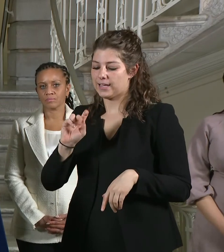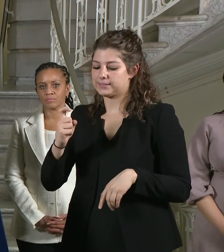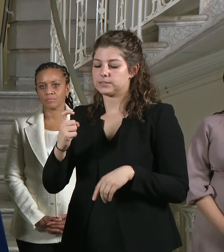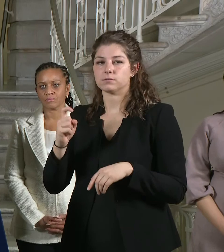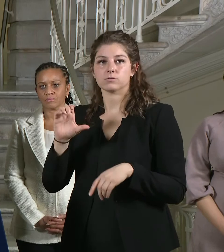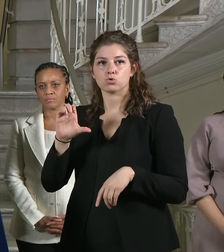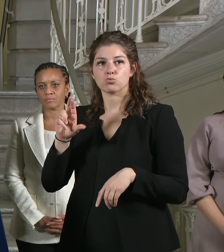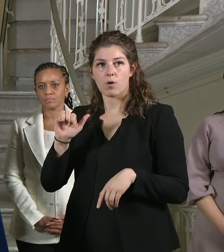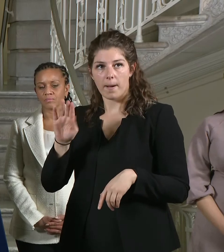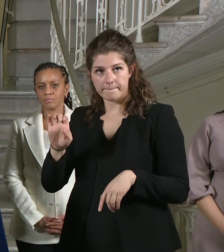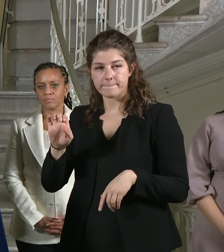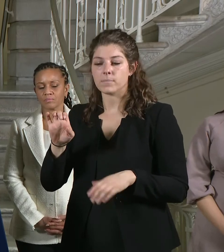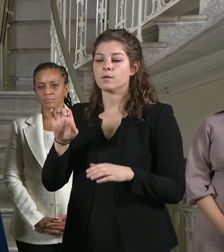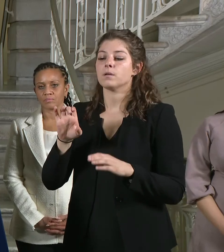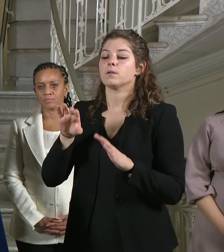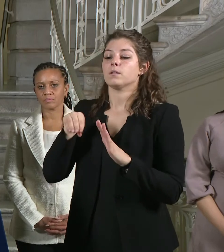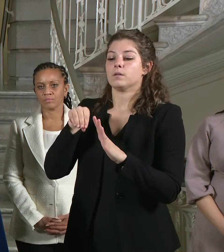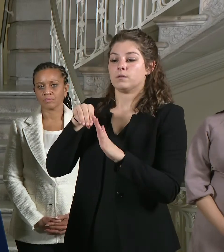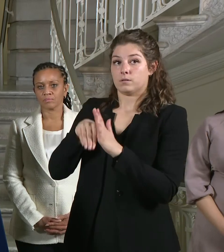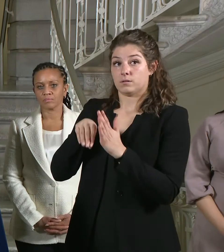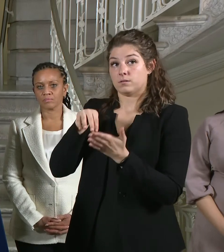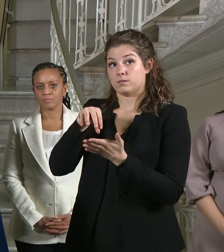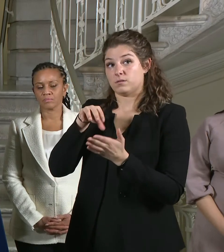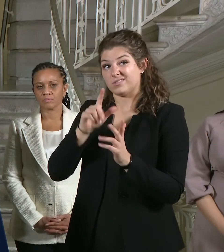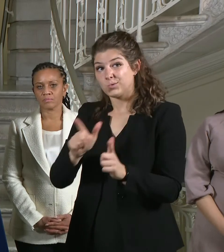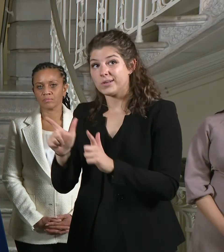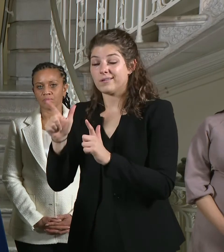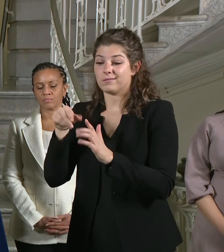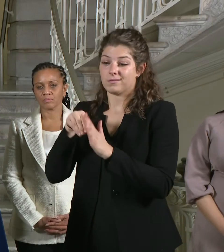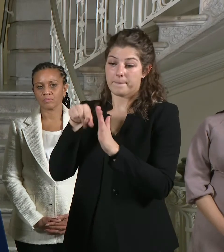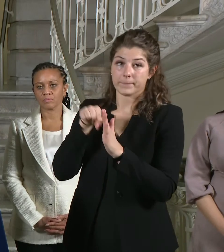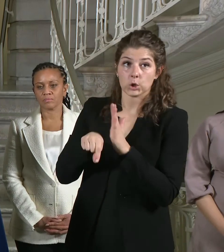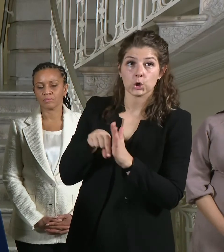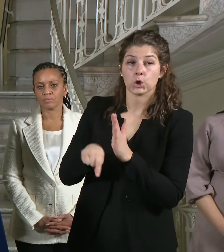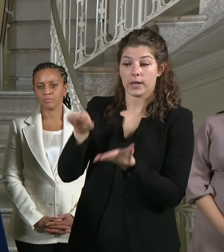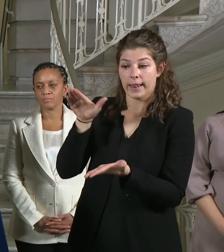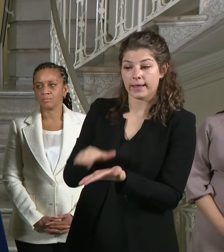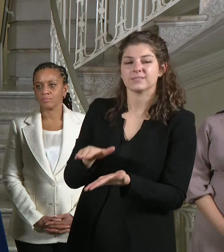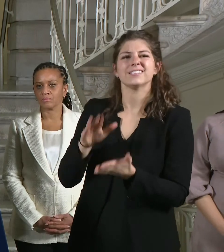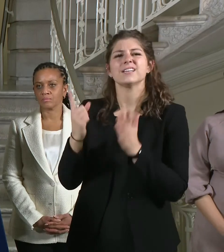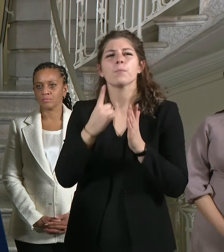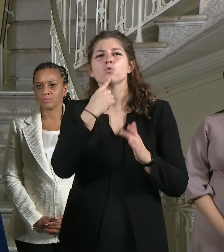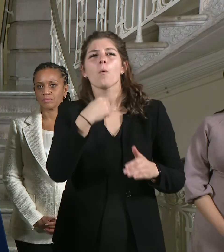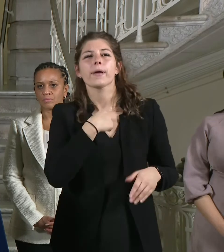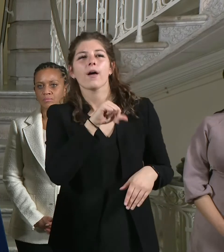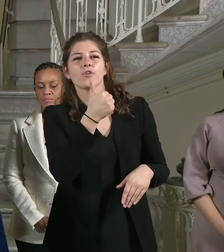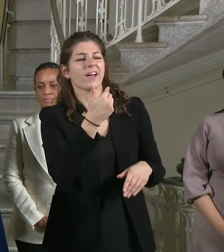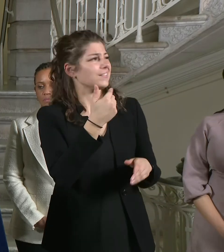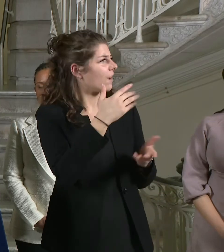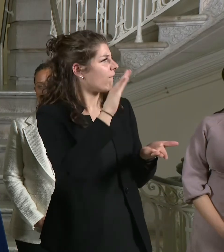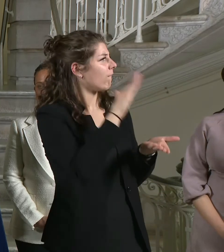40% IN MANY OF THE INDEX CRIME.